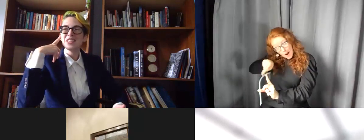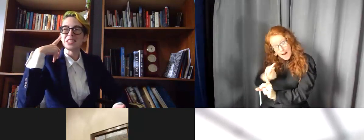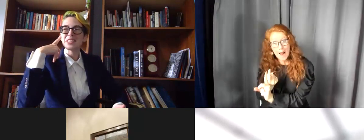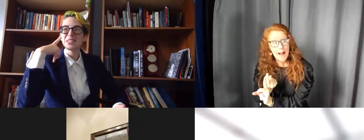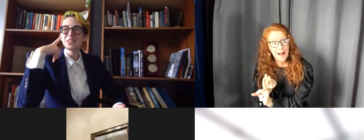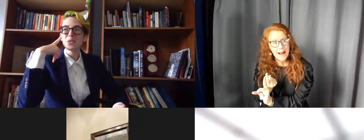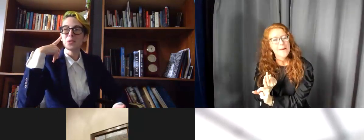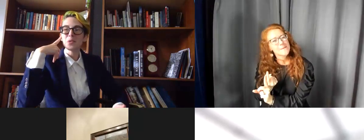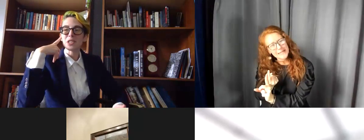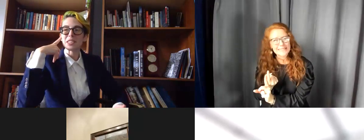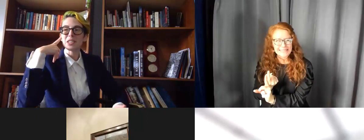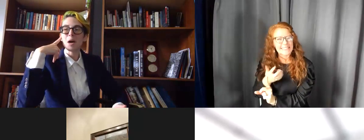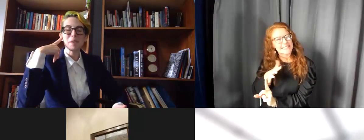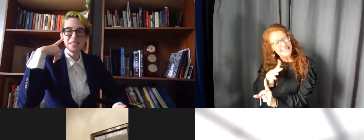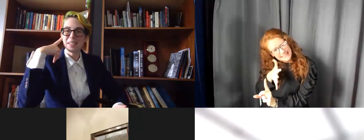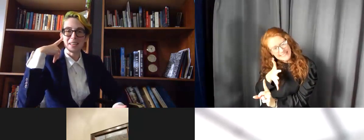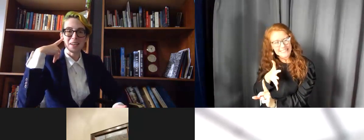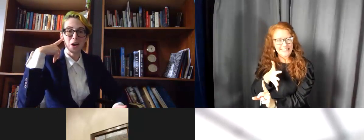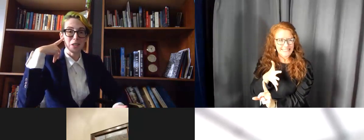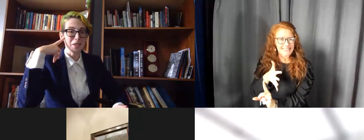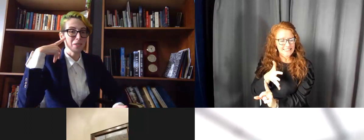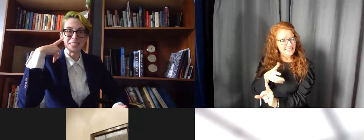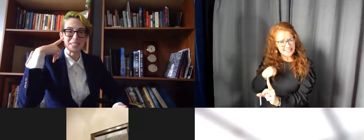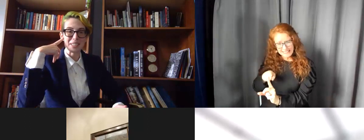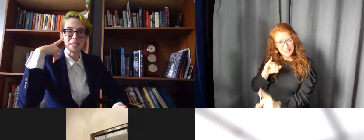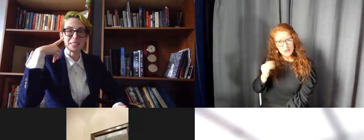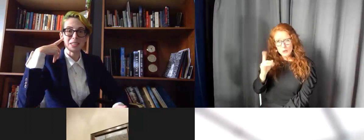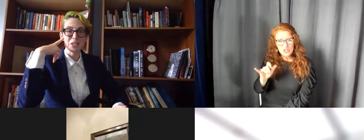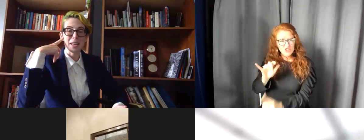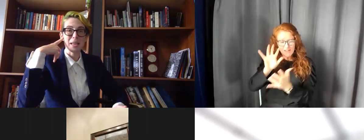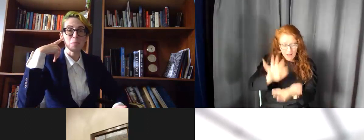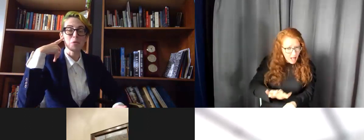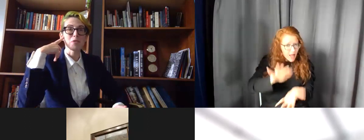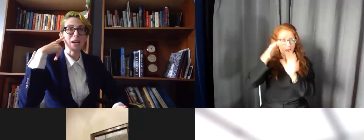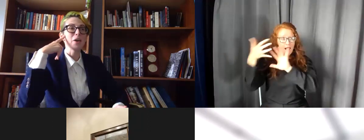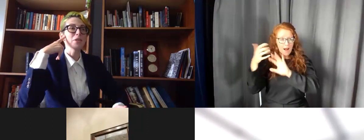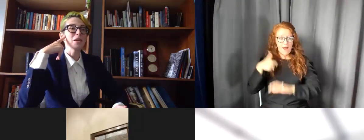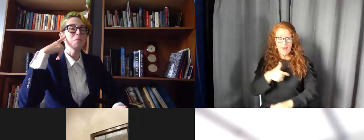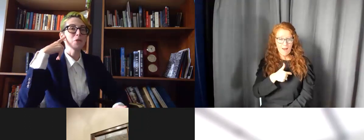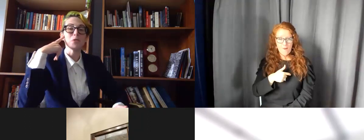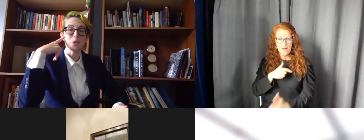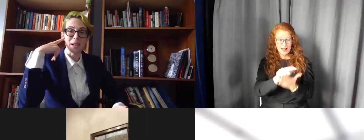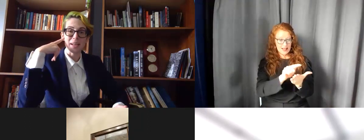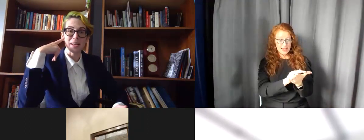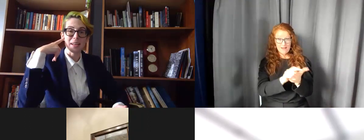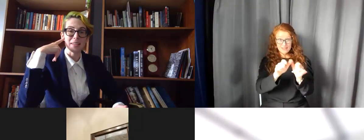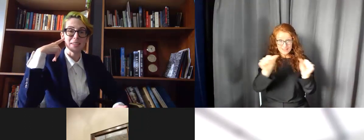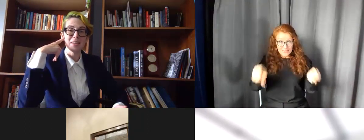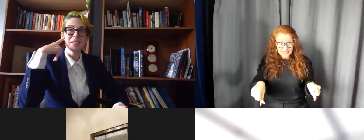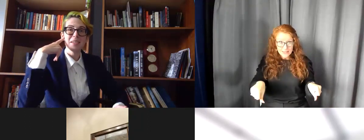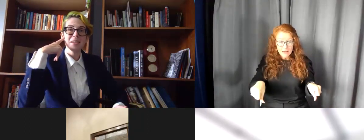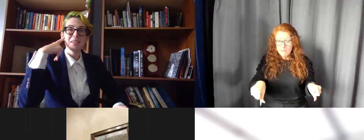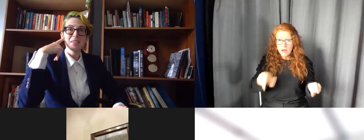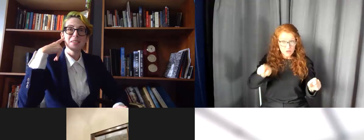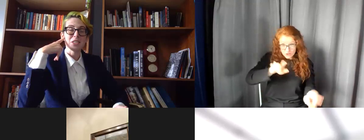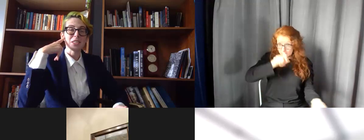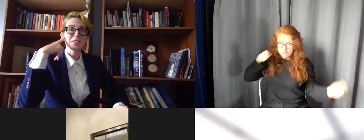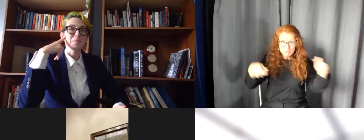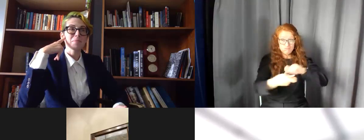Farrah Garland: just just up ending our legal system in such a profound and beautiful way, and just